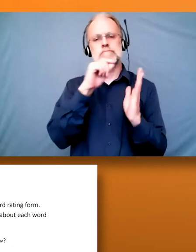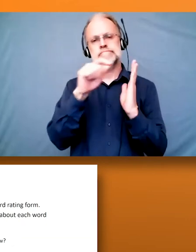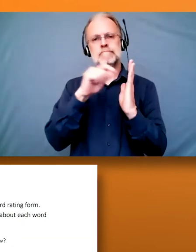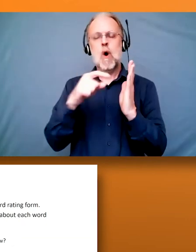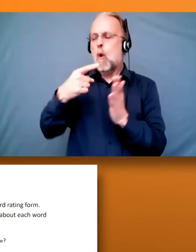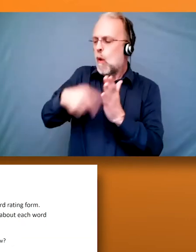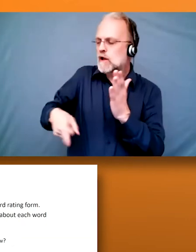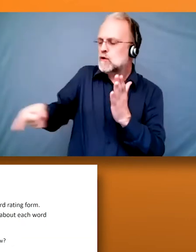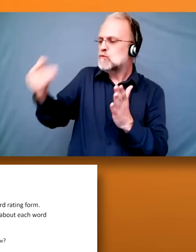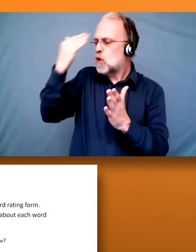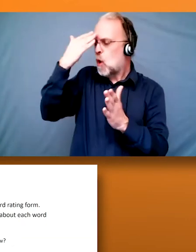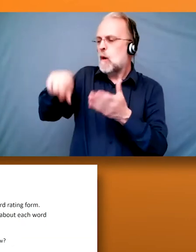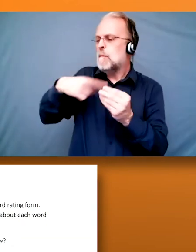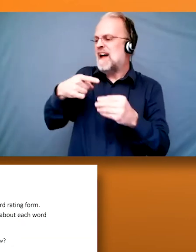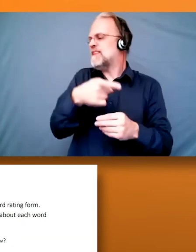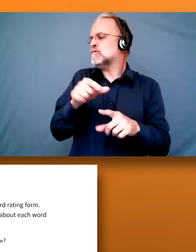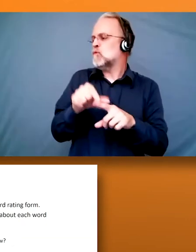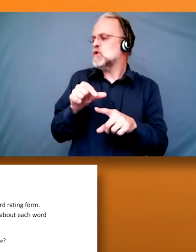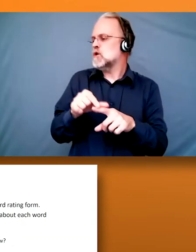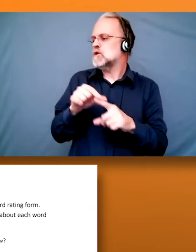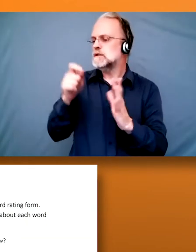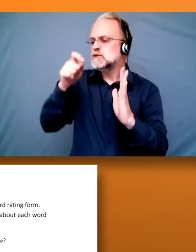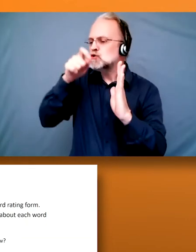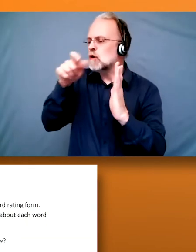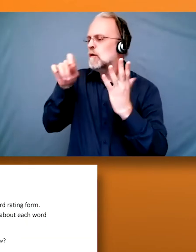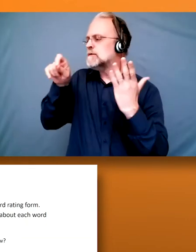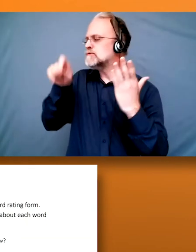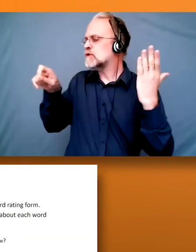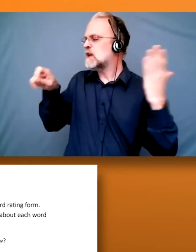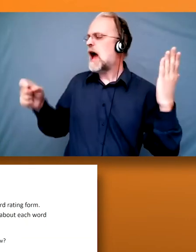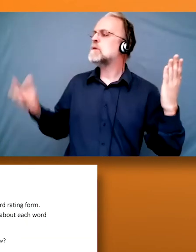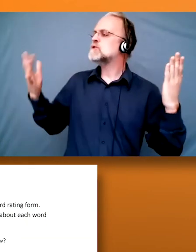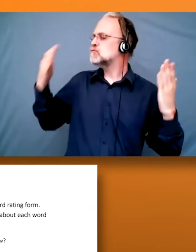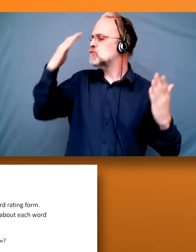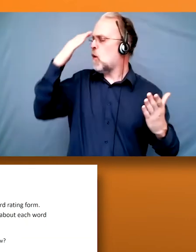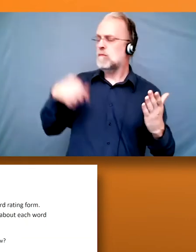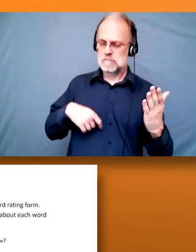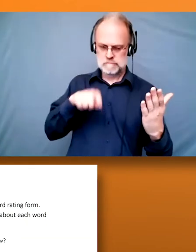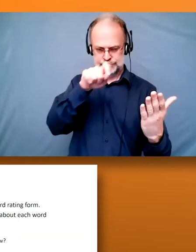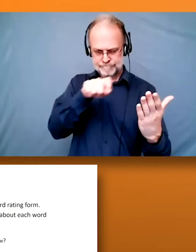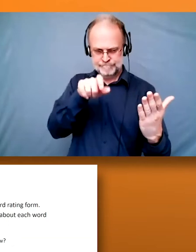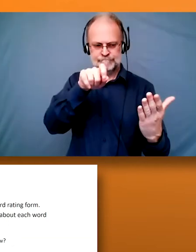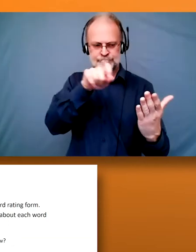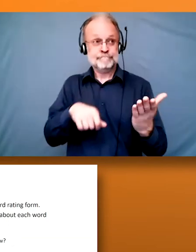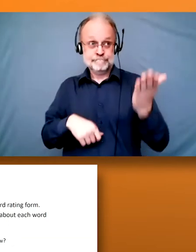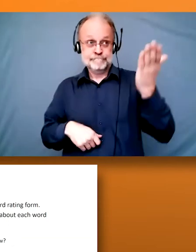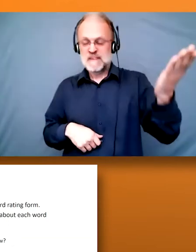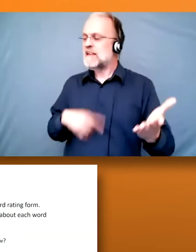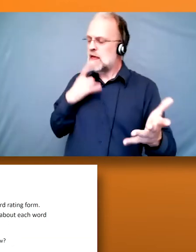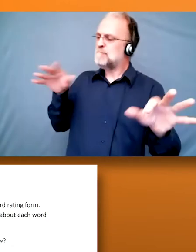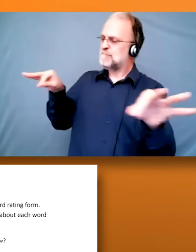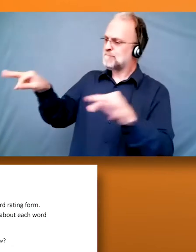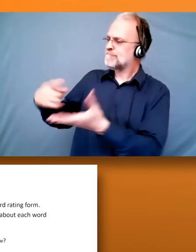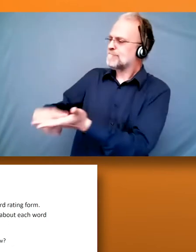I'll show you an example. They're going to rate how much they know about that word, and then you're going to talk to them.